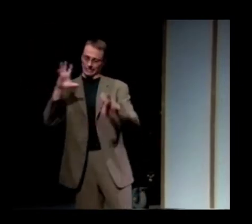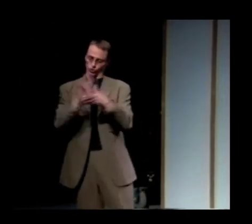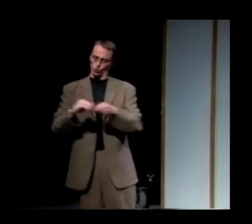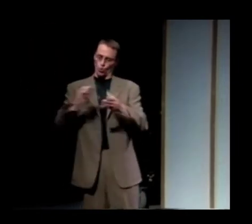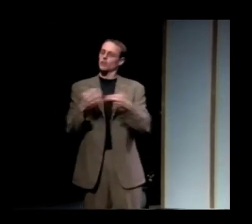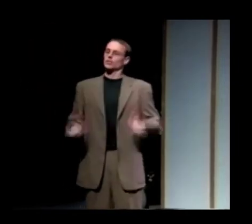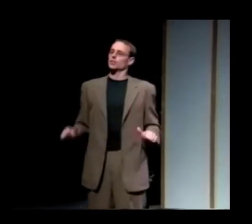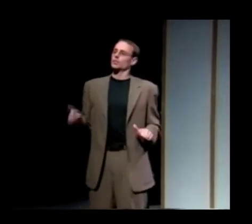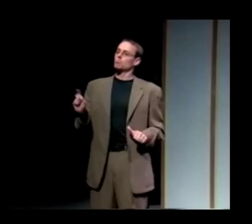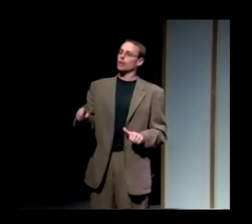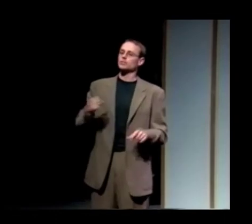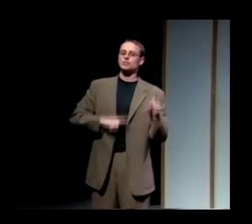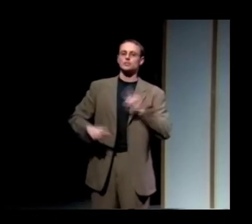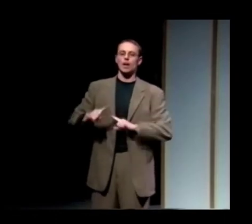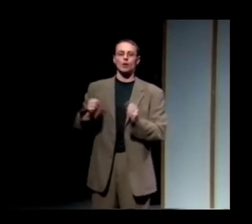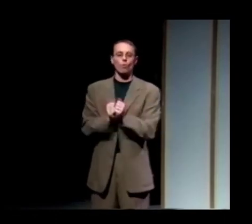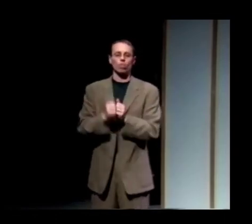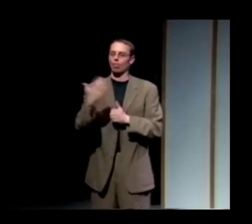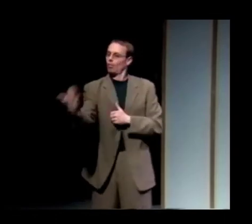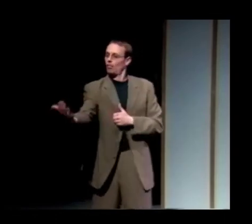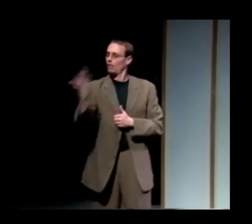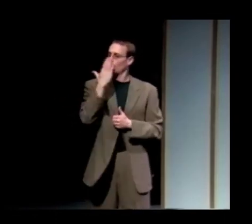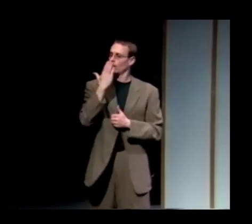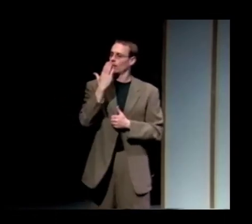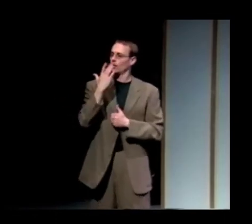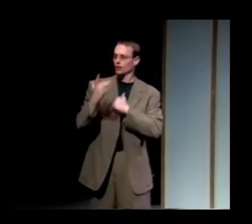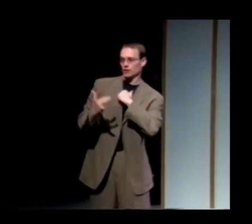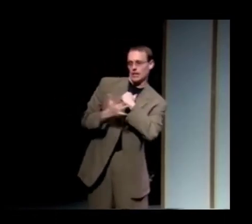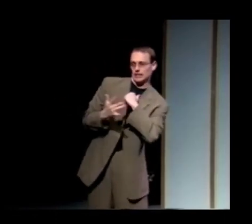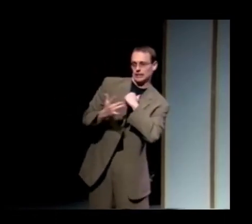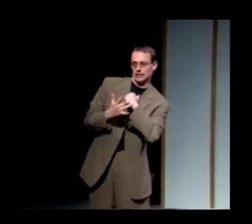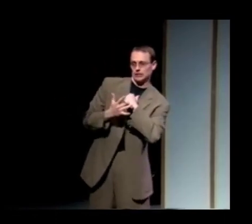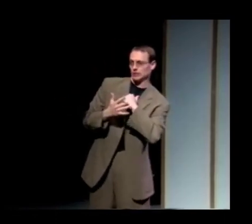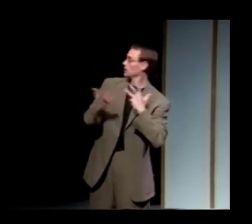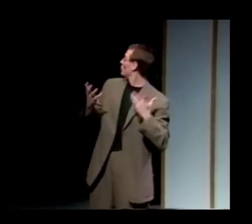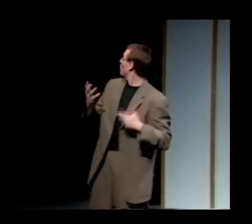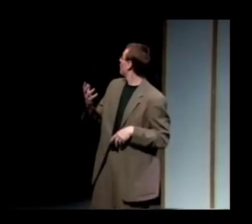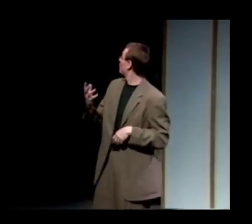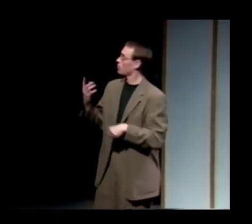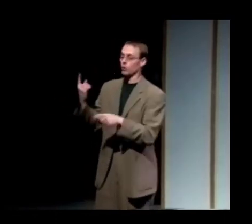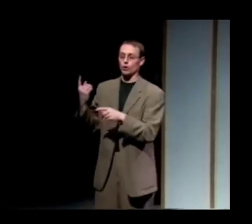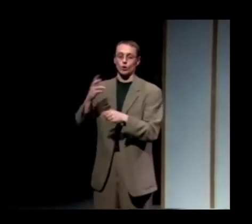BUT THE IDEA OF THAT STORY SHOWS YOU THE DIFFERENT TECHNIQUES.